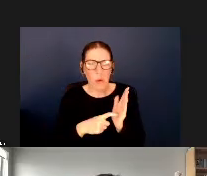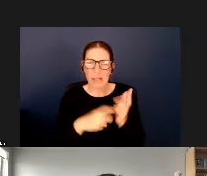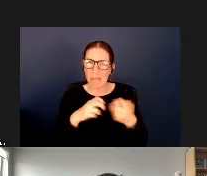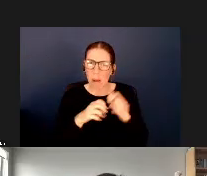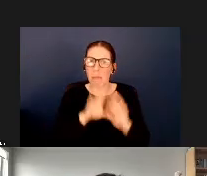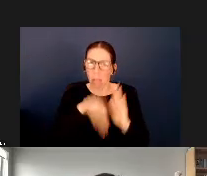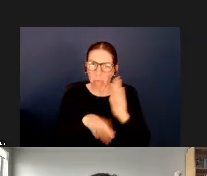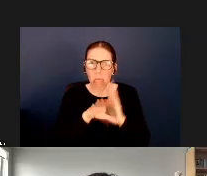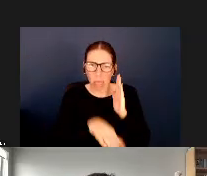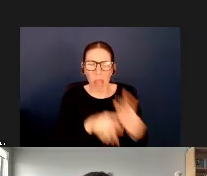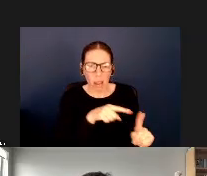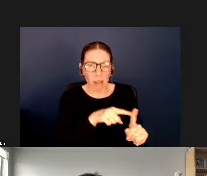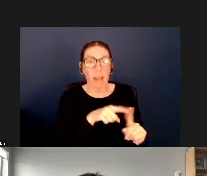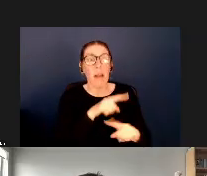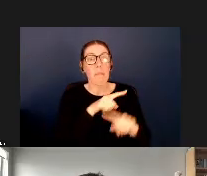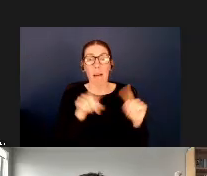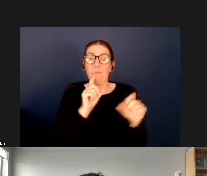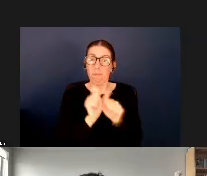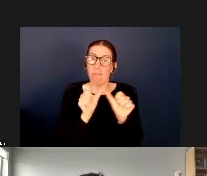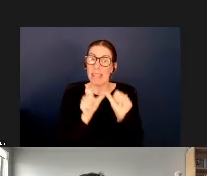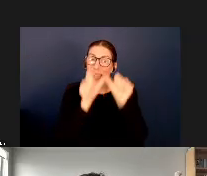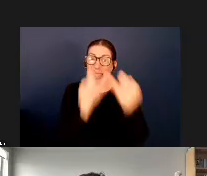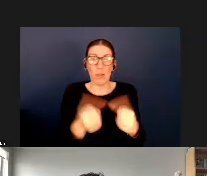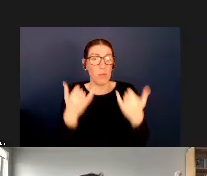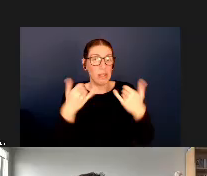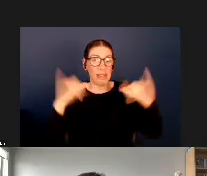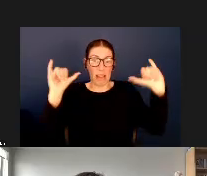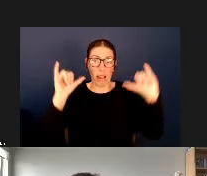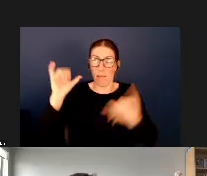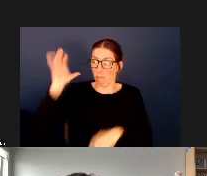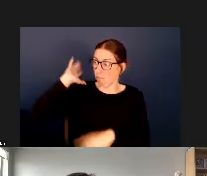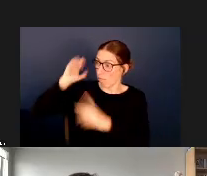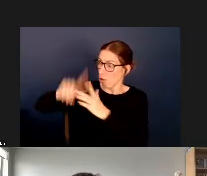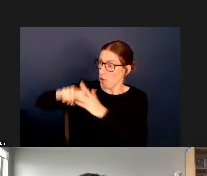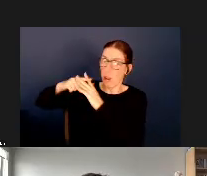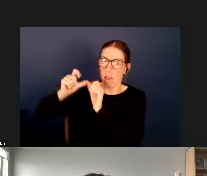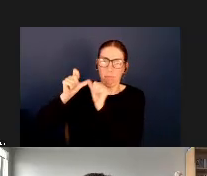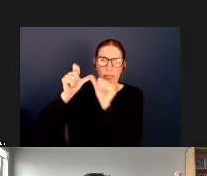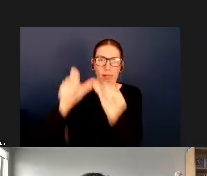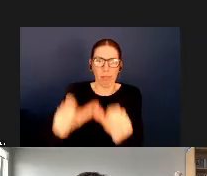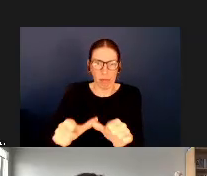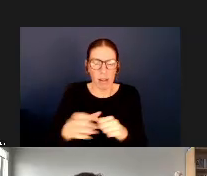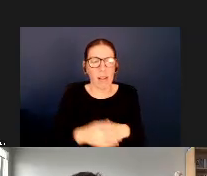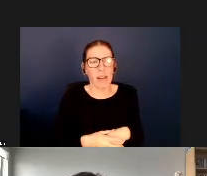continues in the contemporary moment. The movement towards individualized funding relating to the